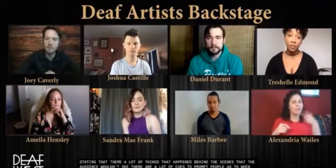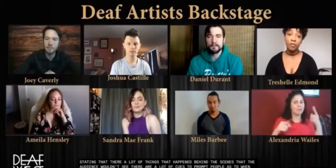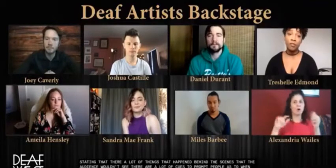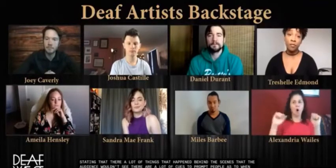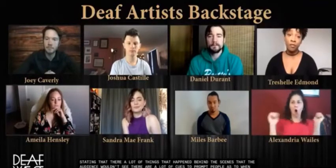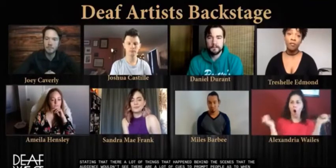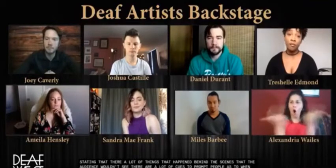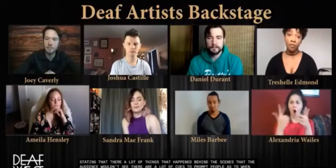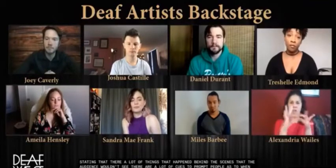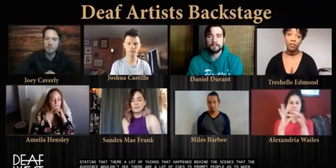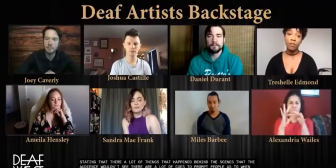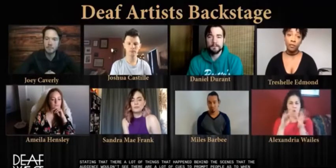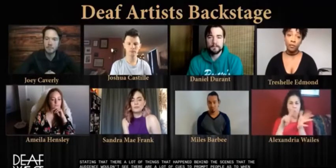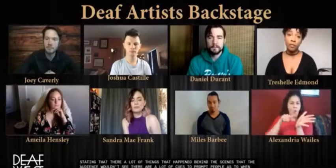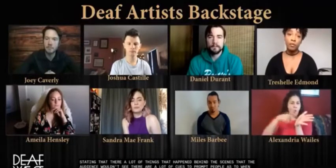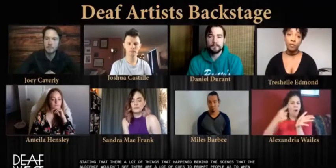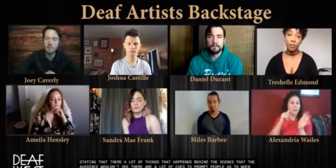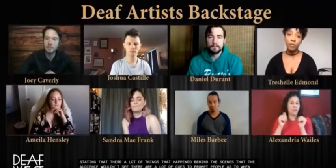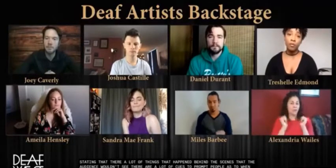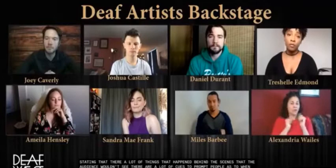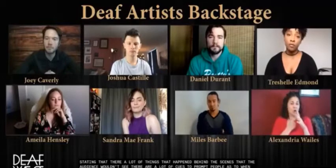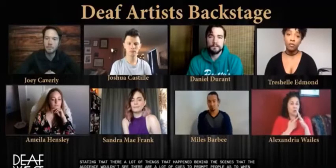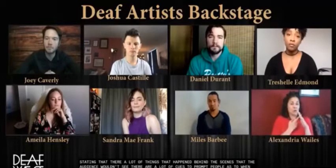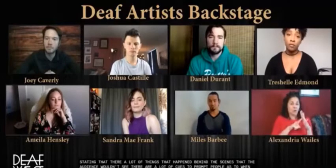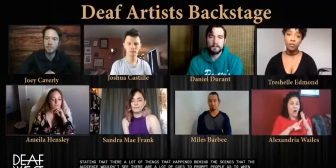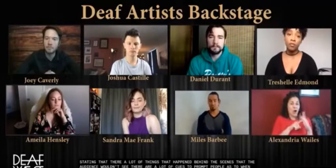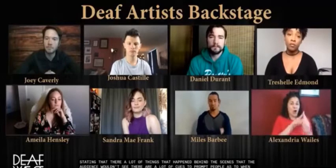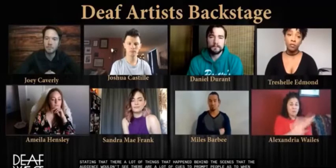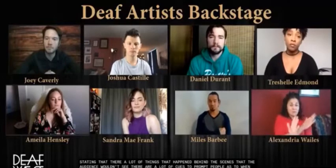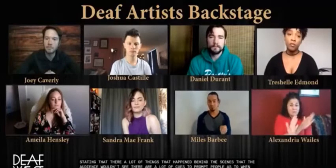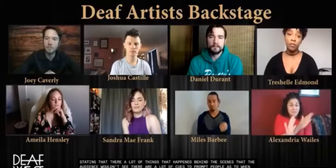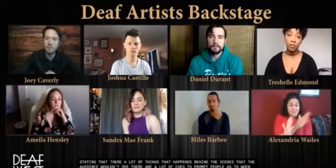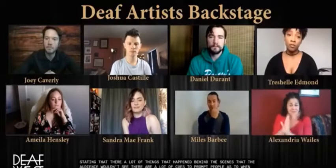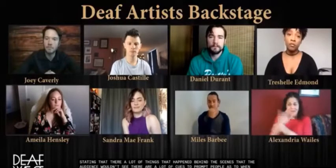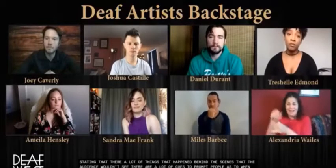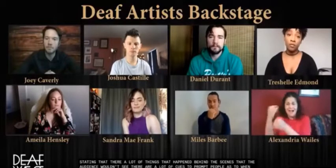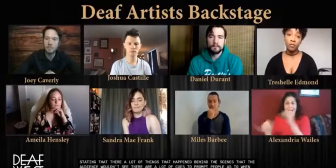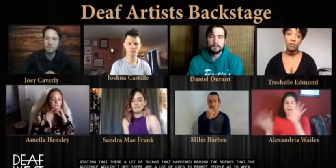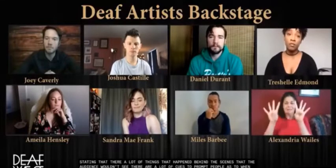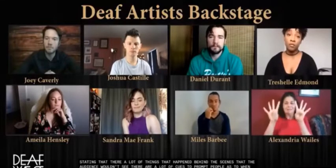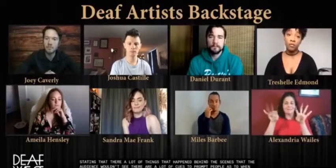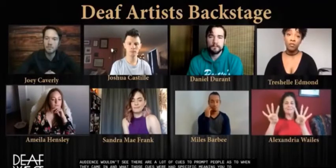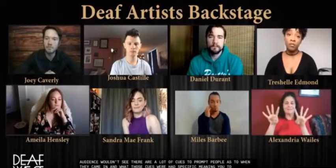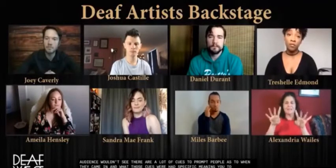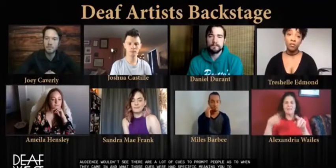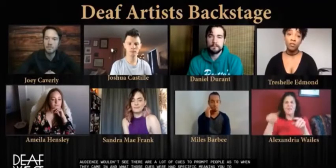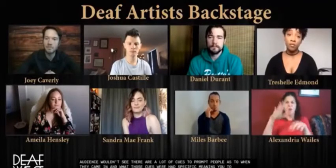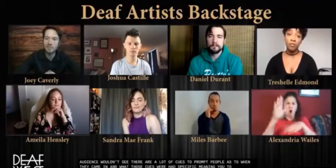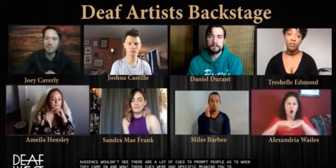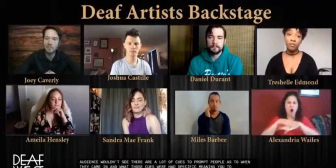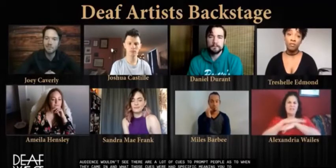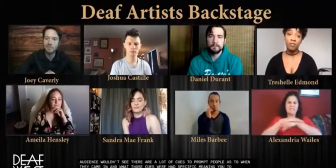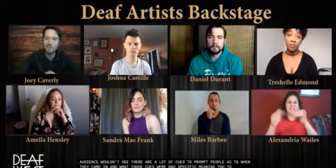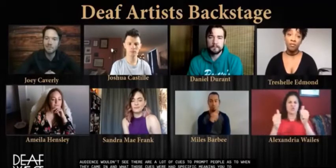Deaf to Deaf, Deaf to hearing, hearing to hearing. Really everyone connected in a really strong way.